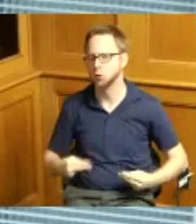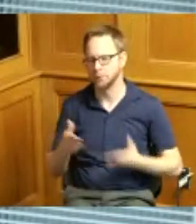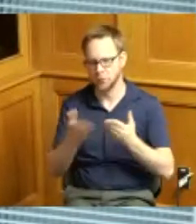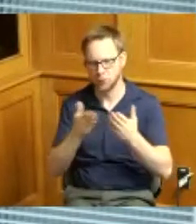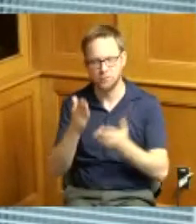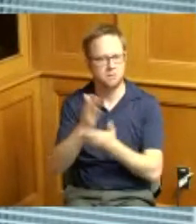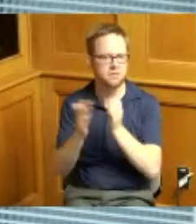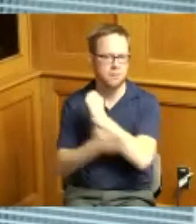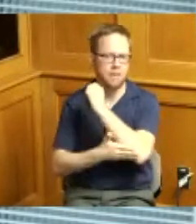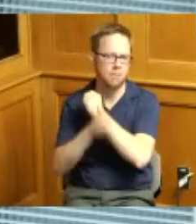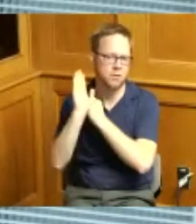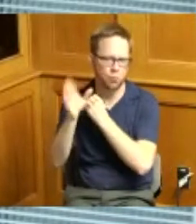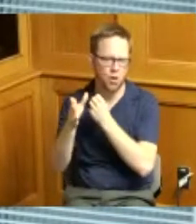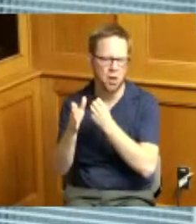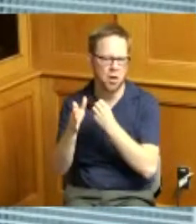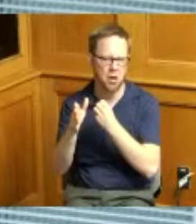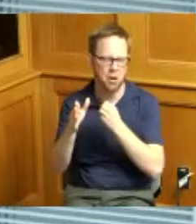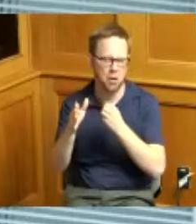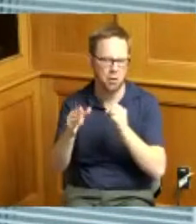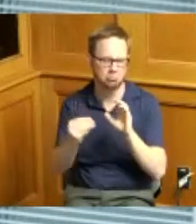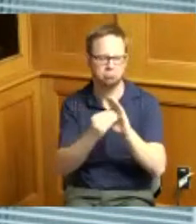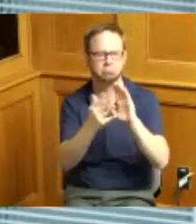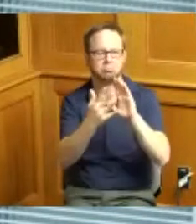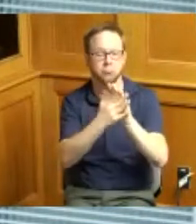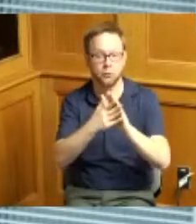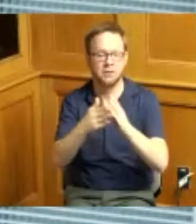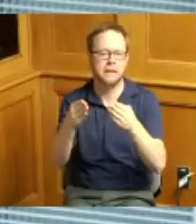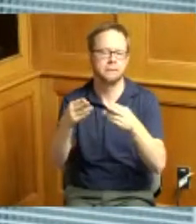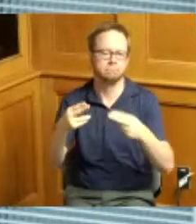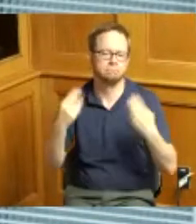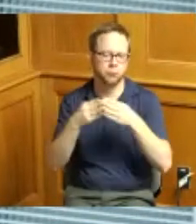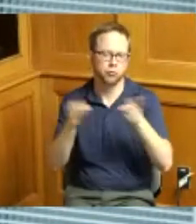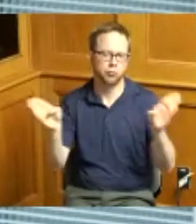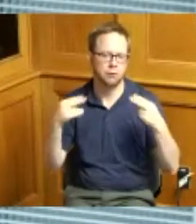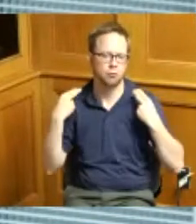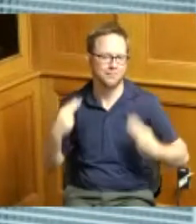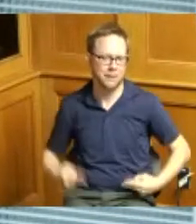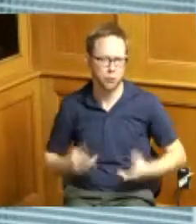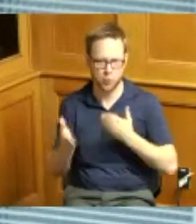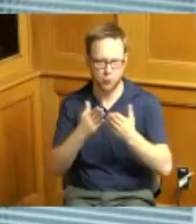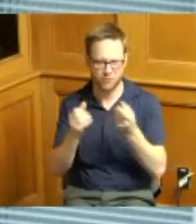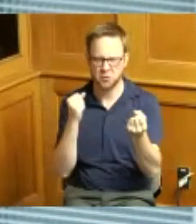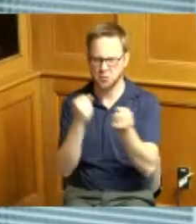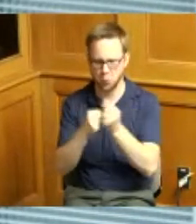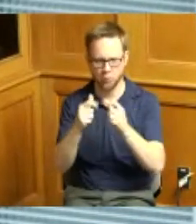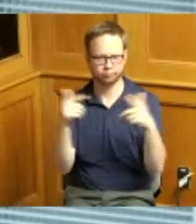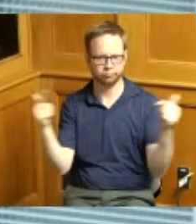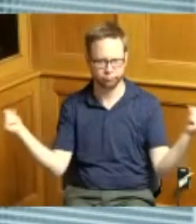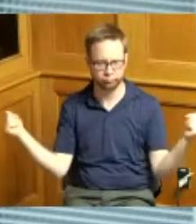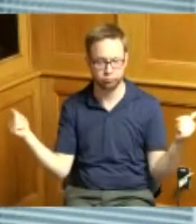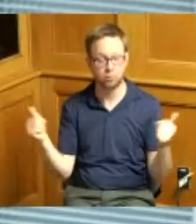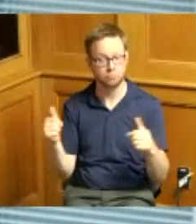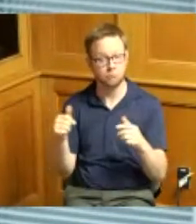human services levy and they fund multiple things out of that that is available the key piece that I